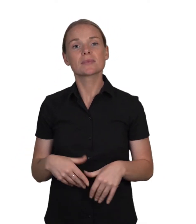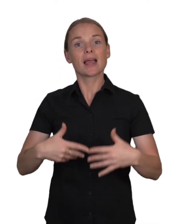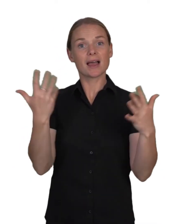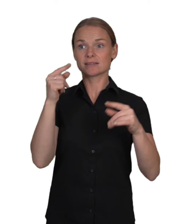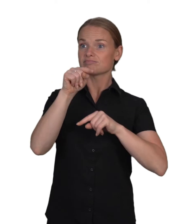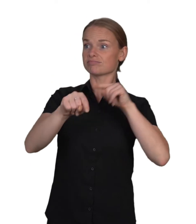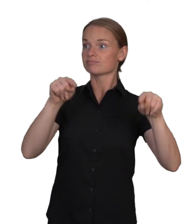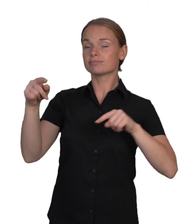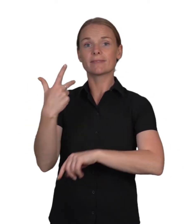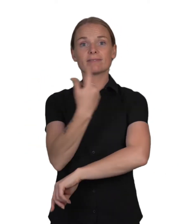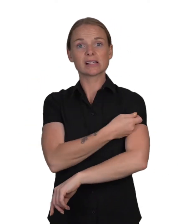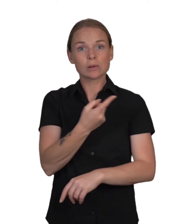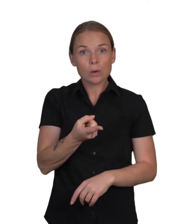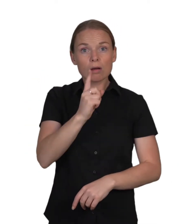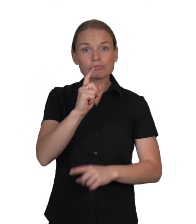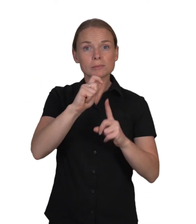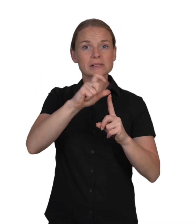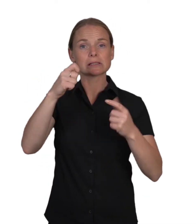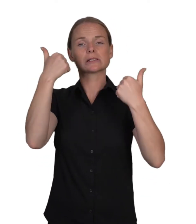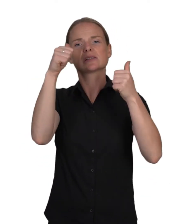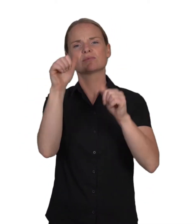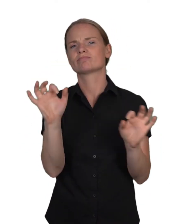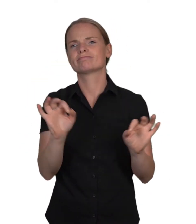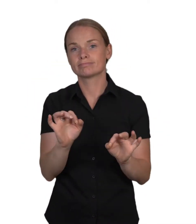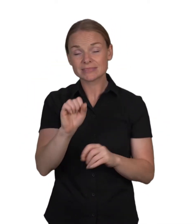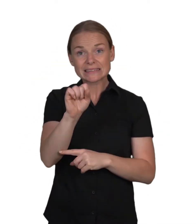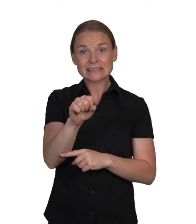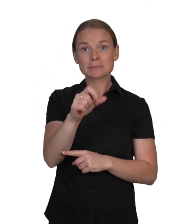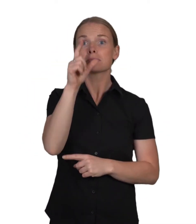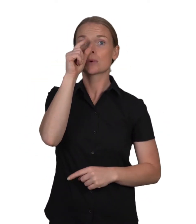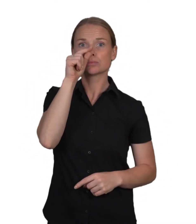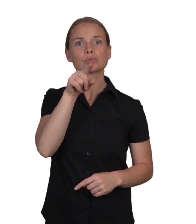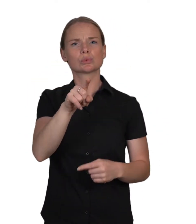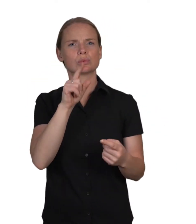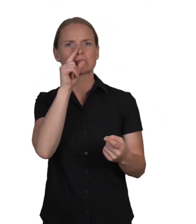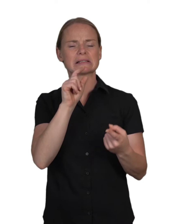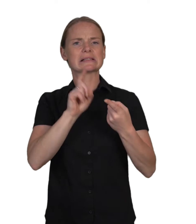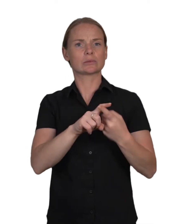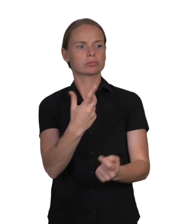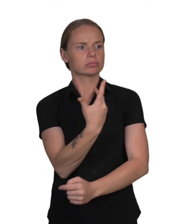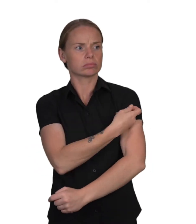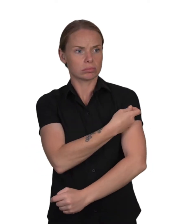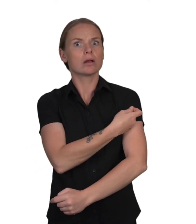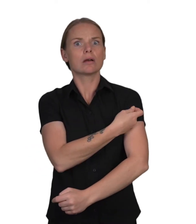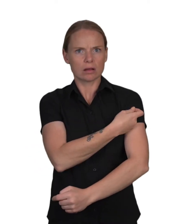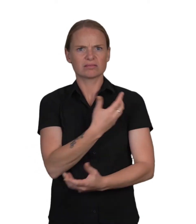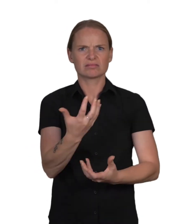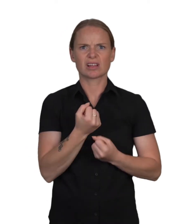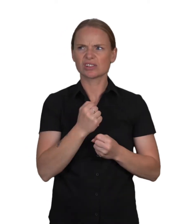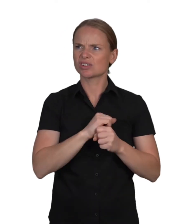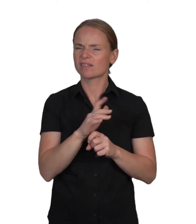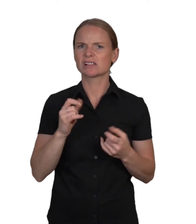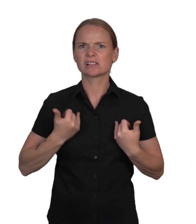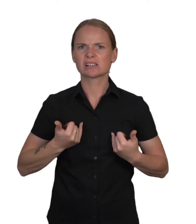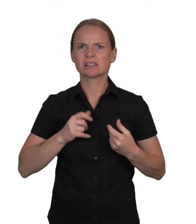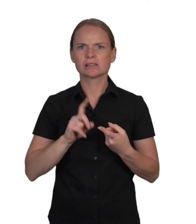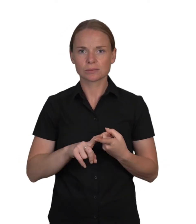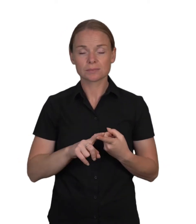No vaccine is 100 per cent effective, so it is possible that you can still get sick from COVID-19 after vaccination.